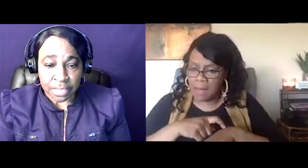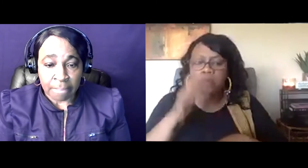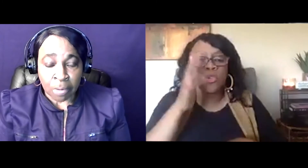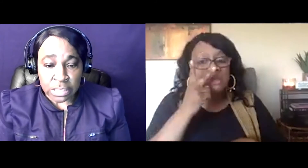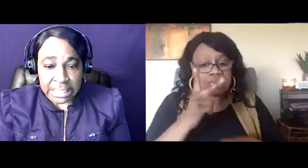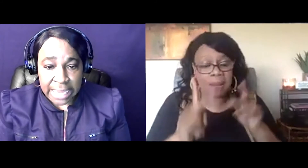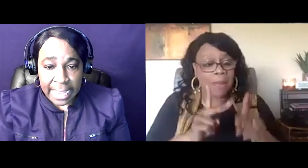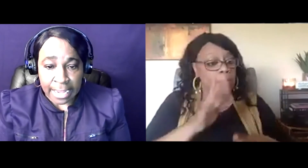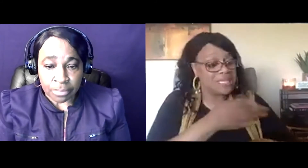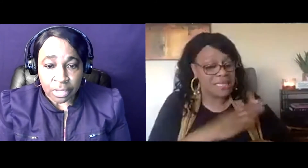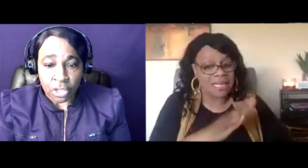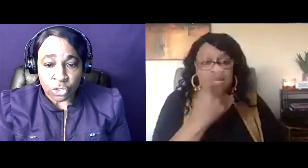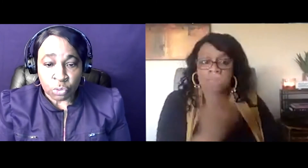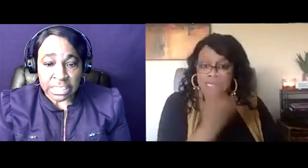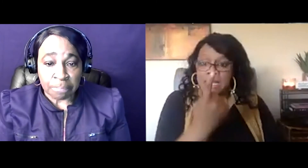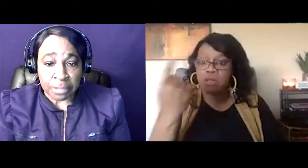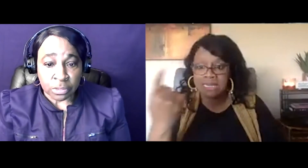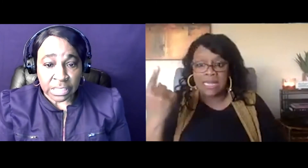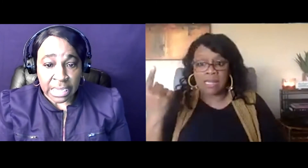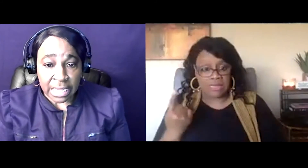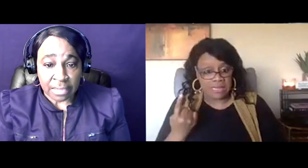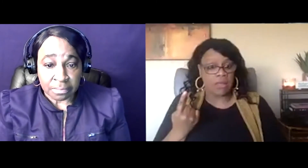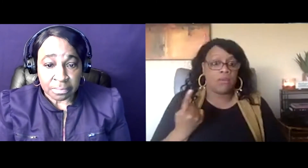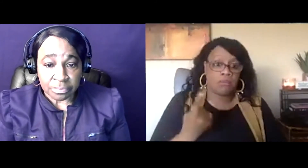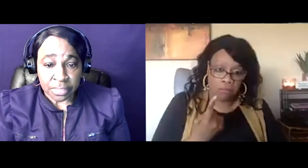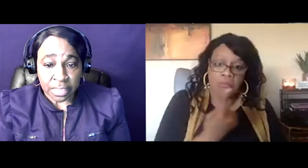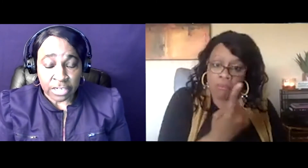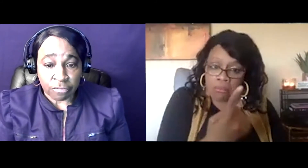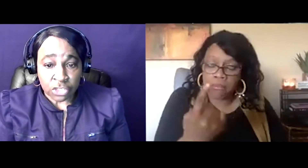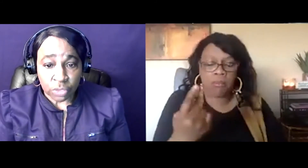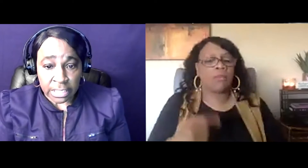And, most of the time, you will see people singing individually